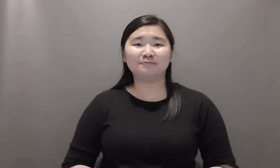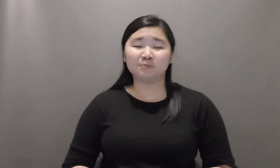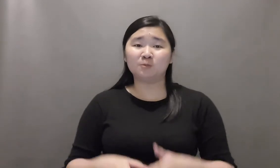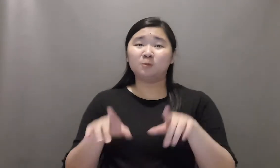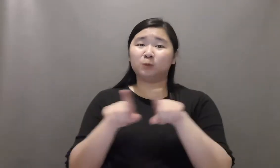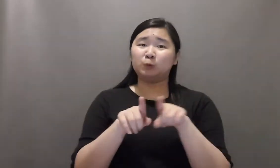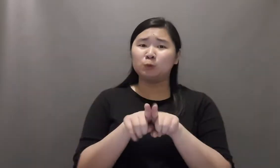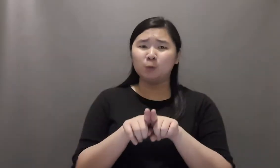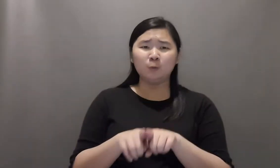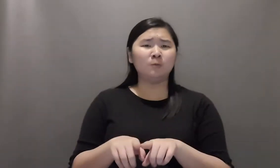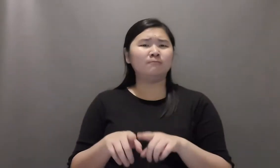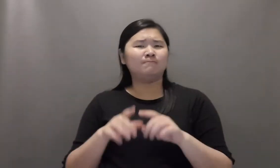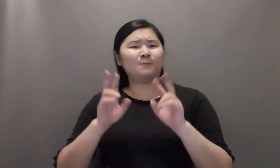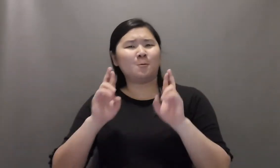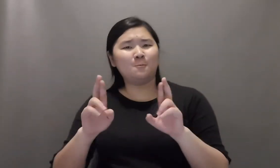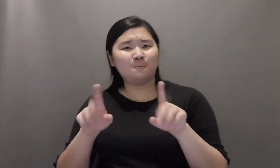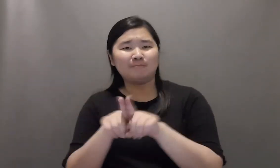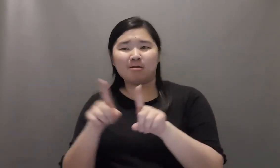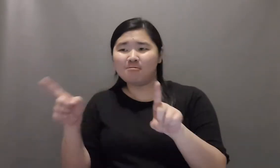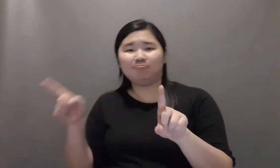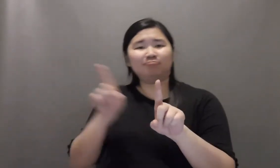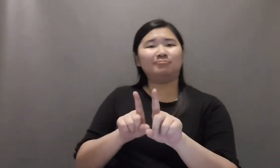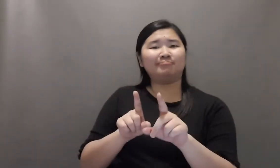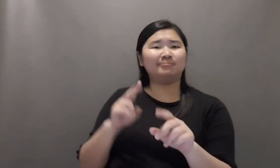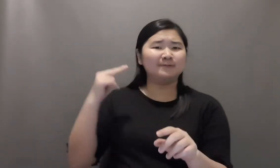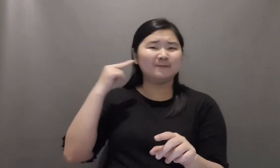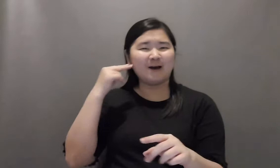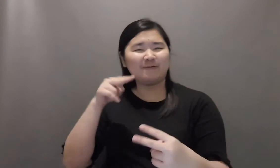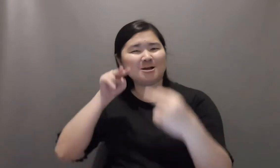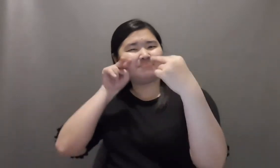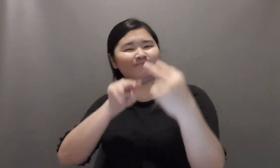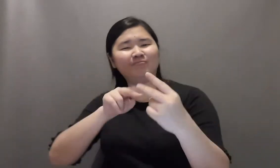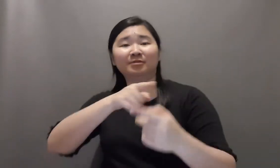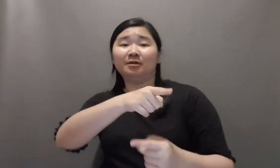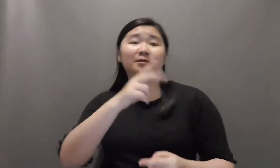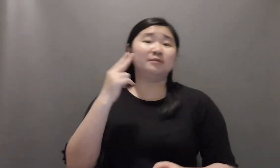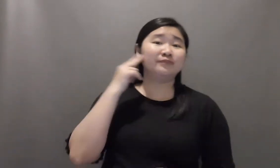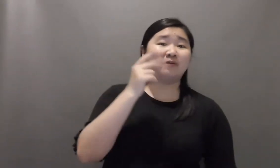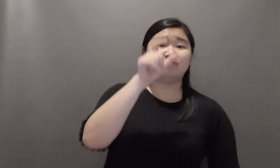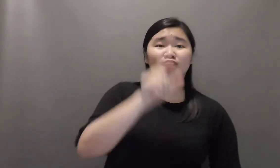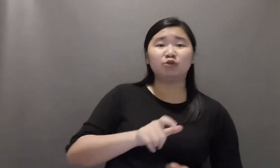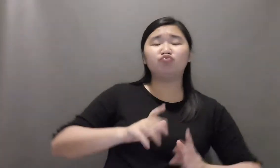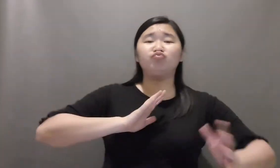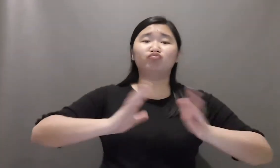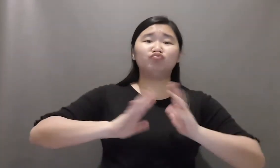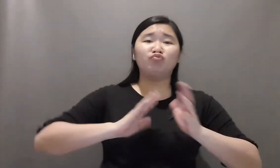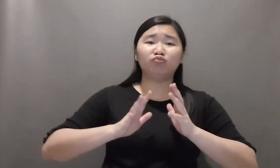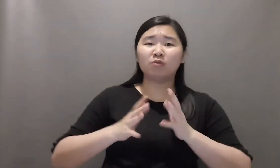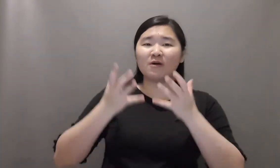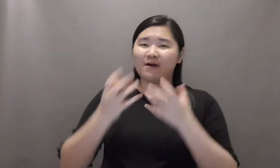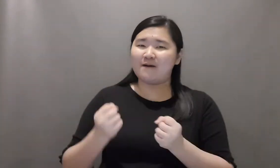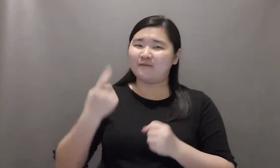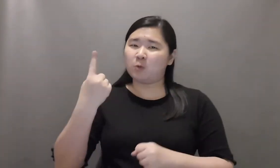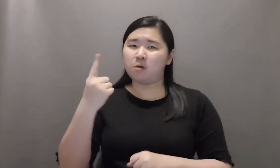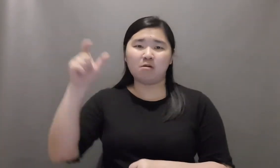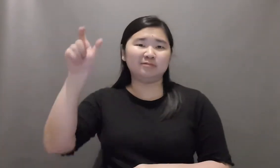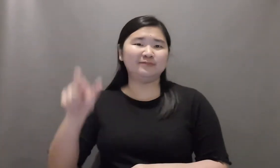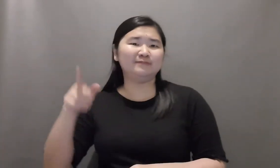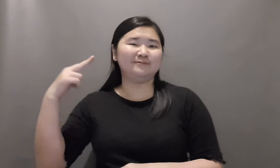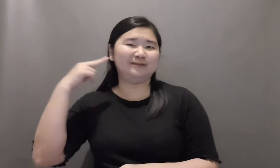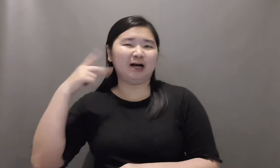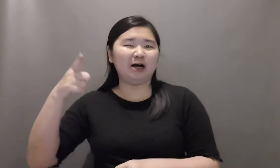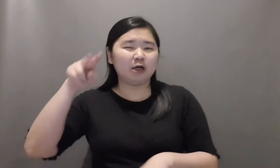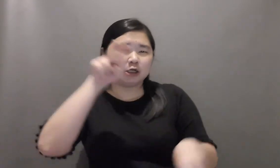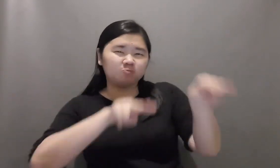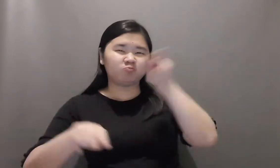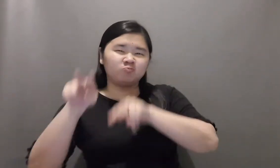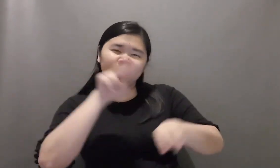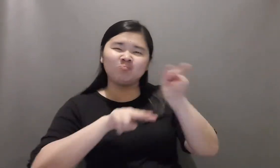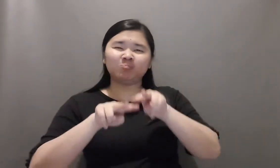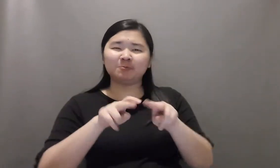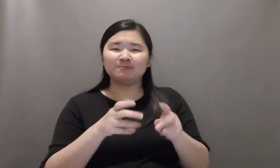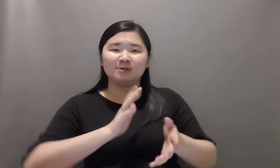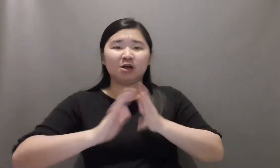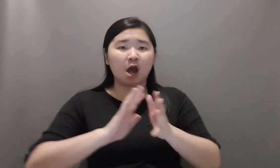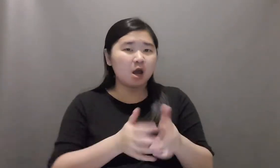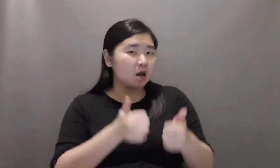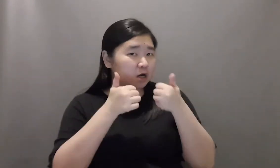It is also helpful to have a deaf sign language spotter who is responsible to observe the signer during filming.